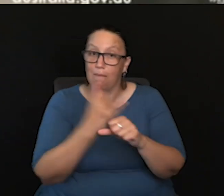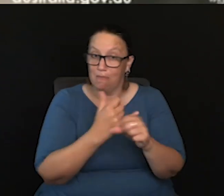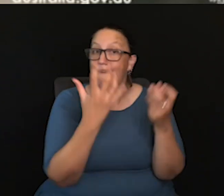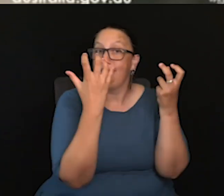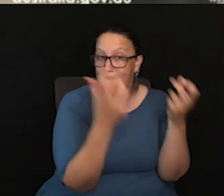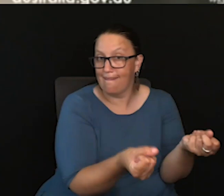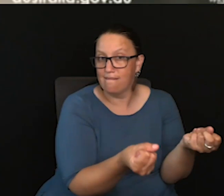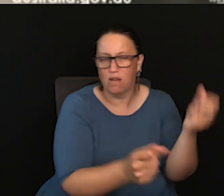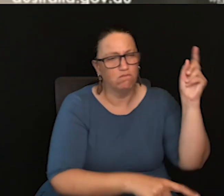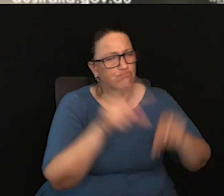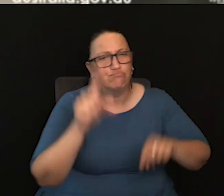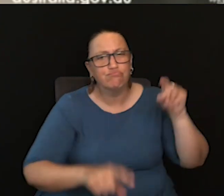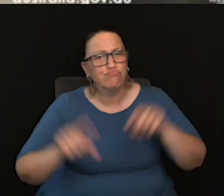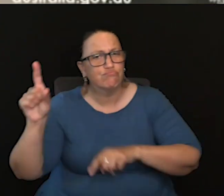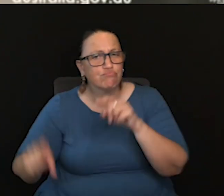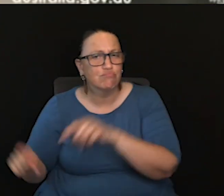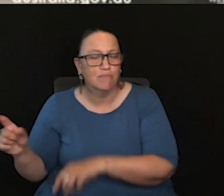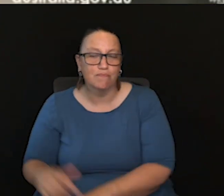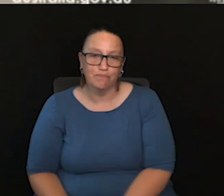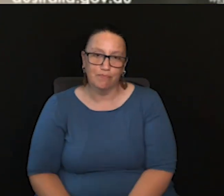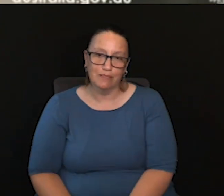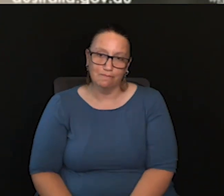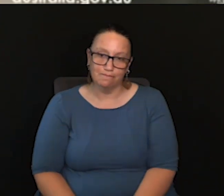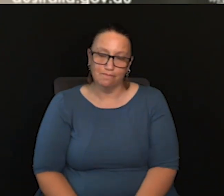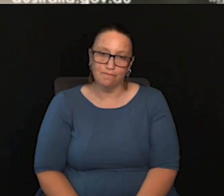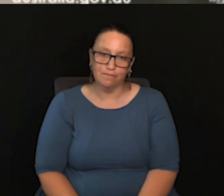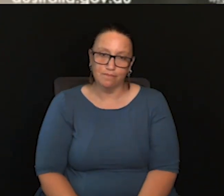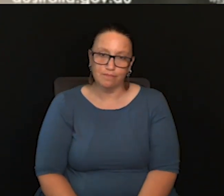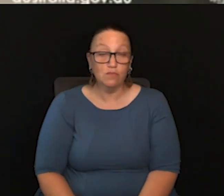and strong take up. But there is more capacity there, for those that are looking.